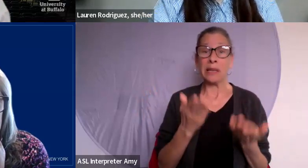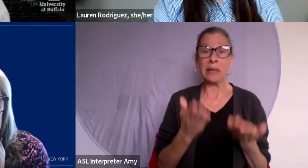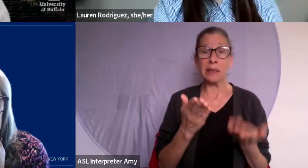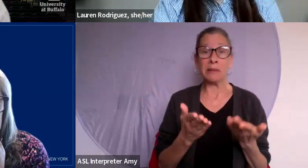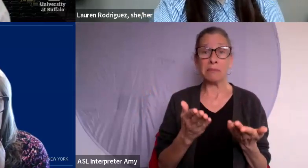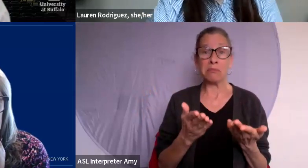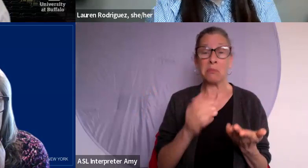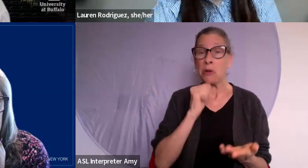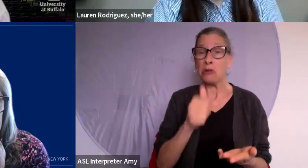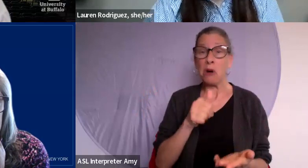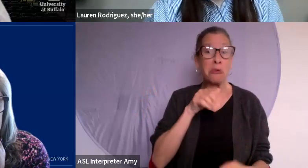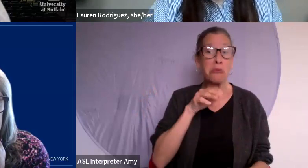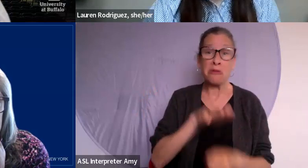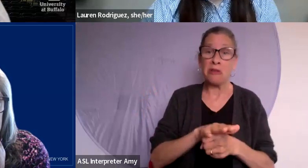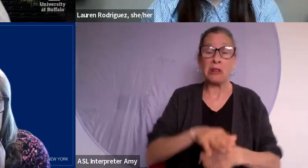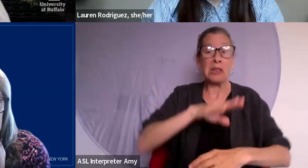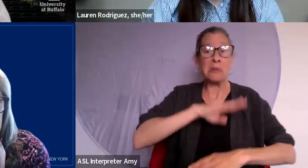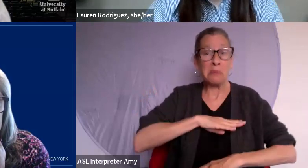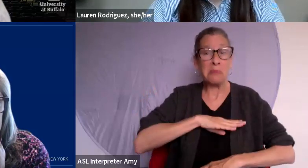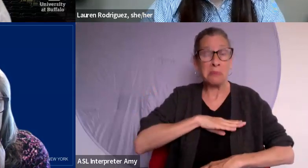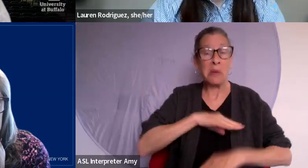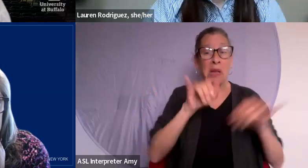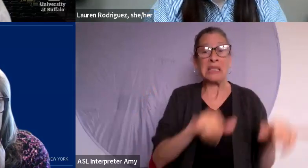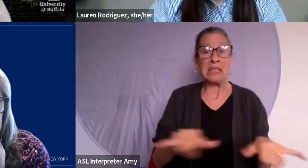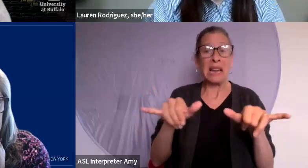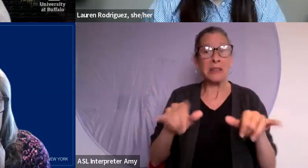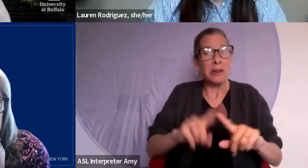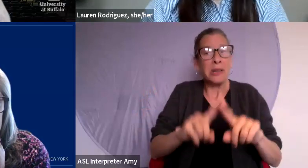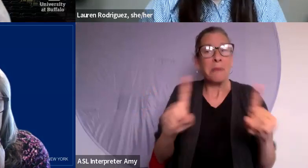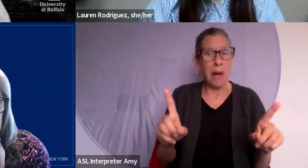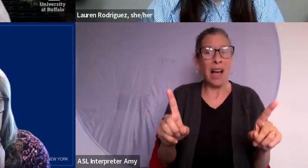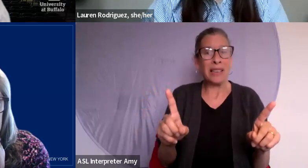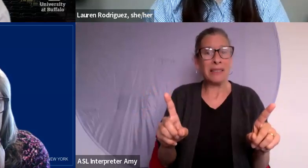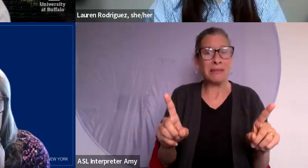fully meet WCAG standards, yet, really don't provide don't